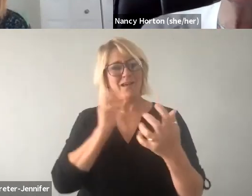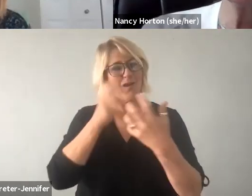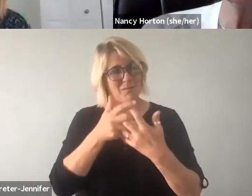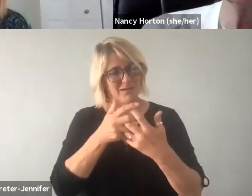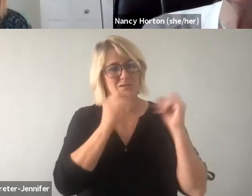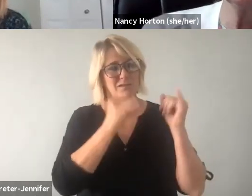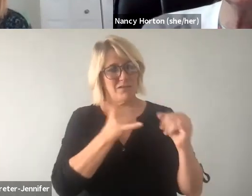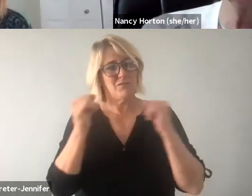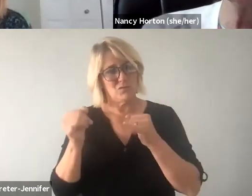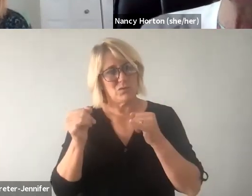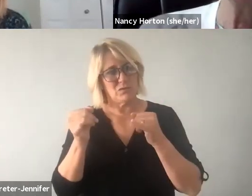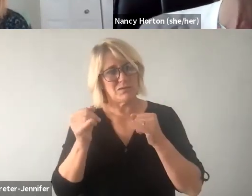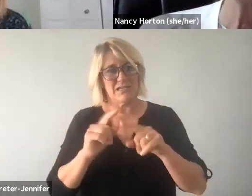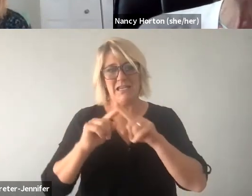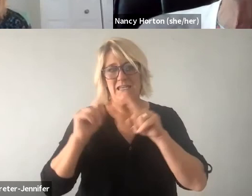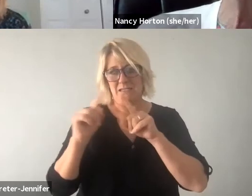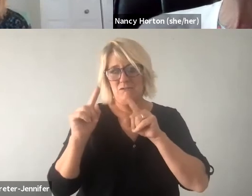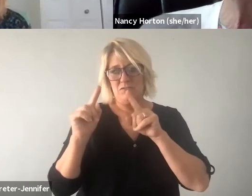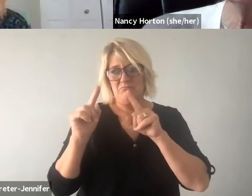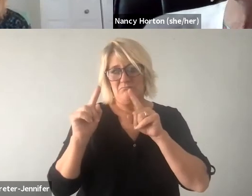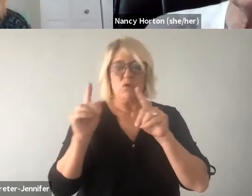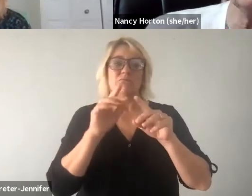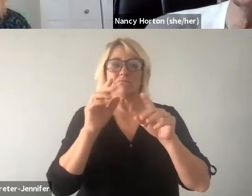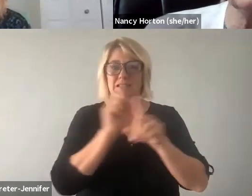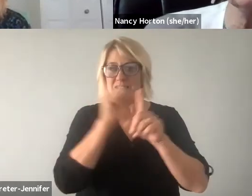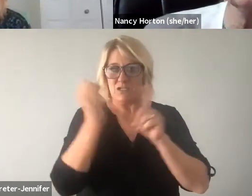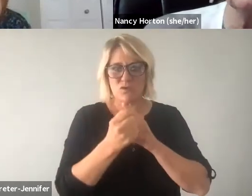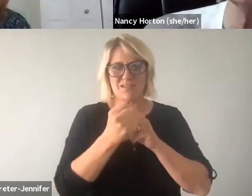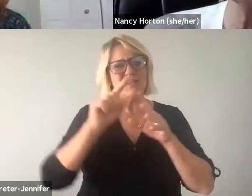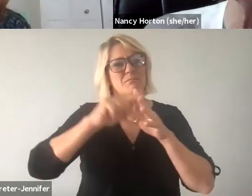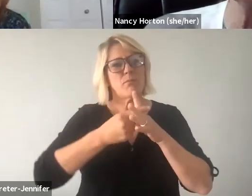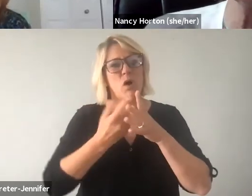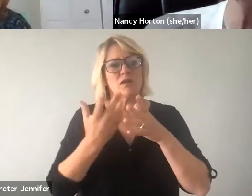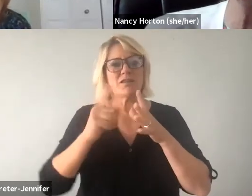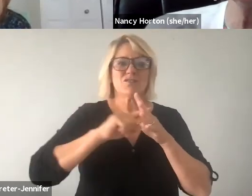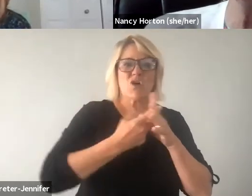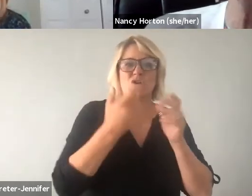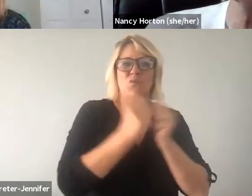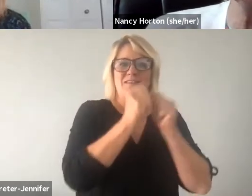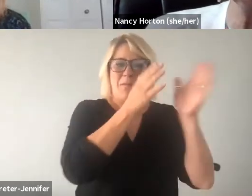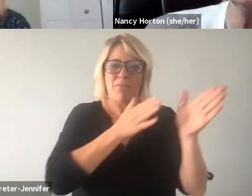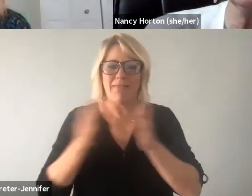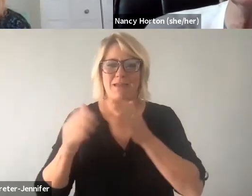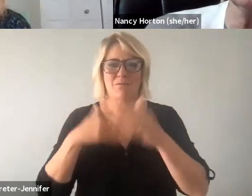in? And again, trying to encourage sites to really think about accommodating individuals. In many